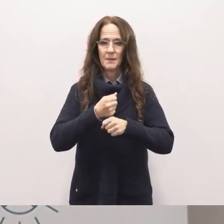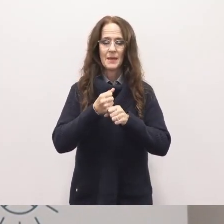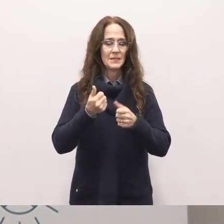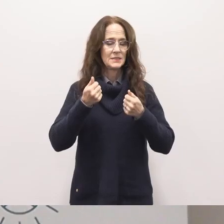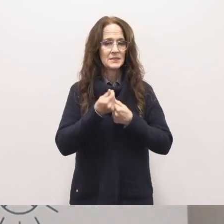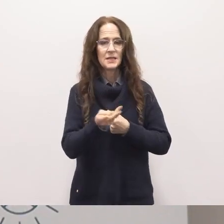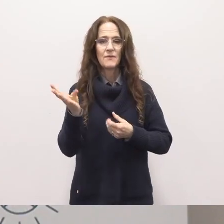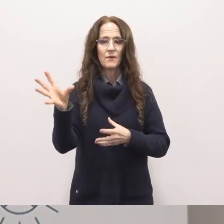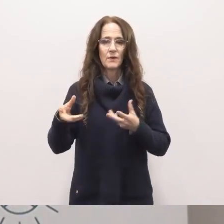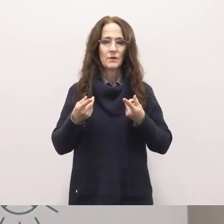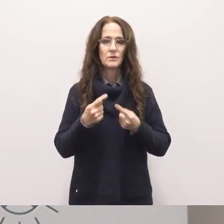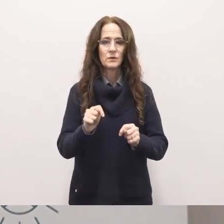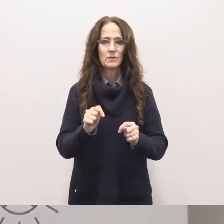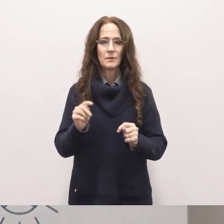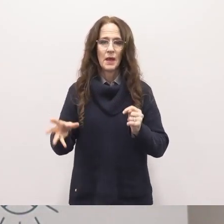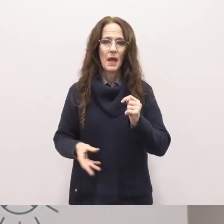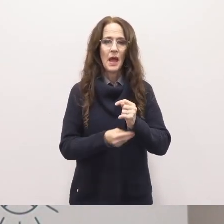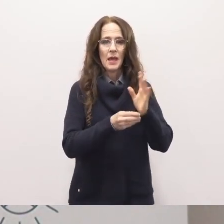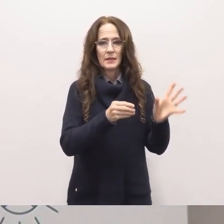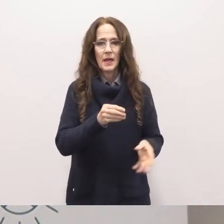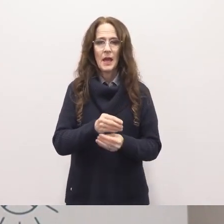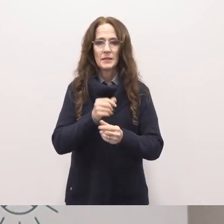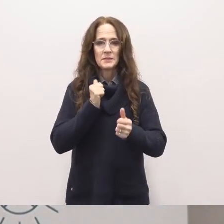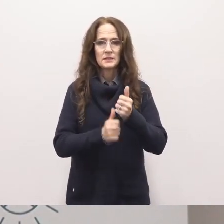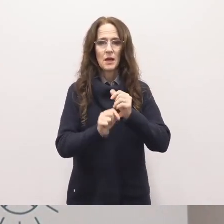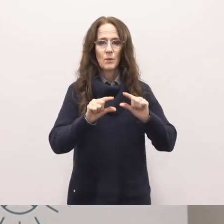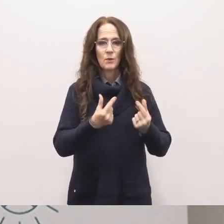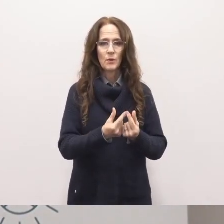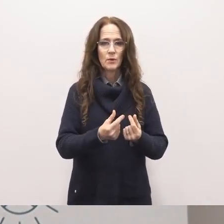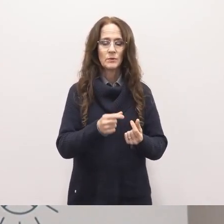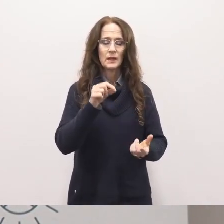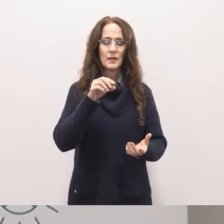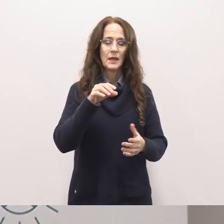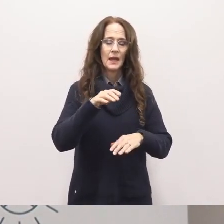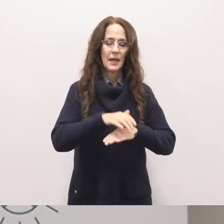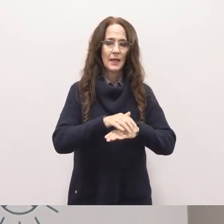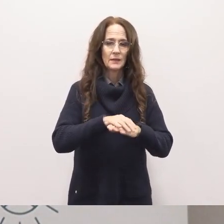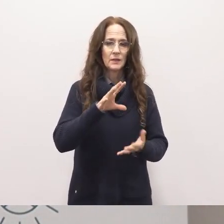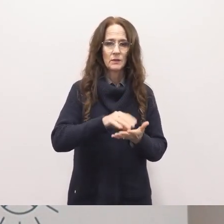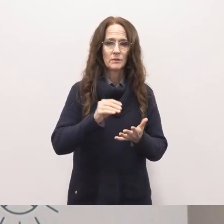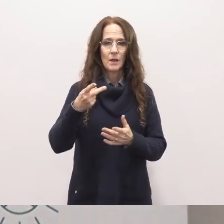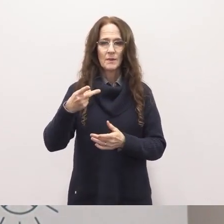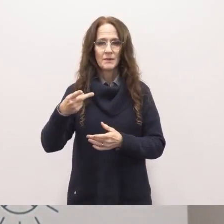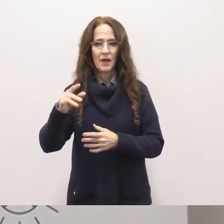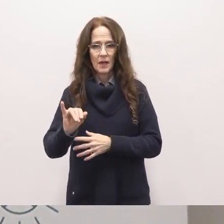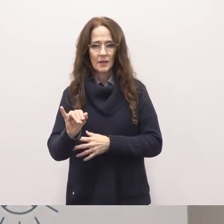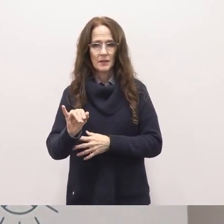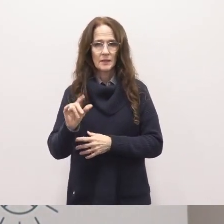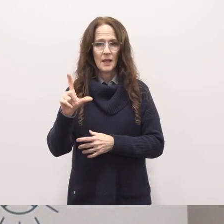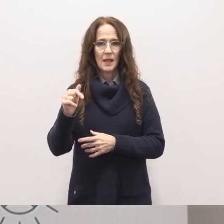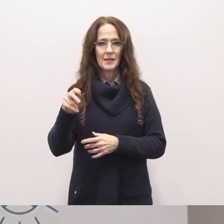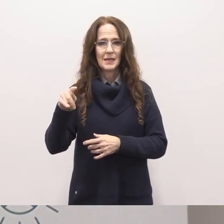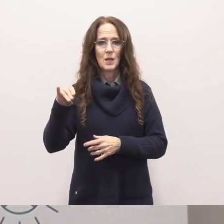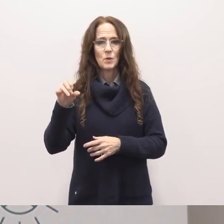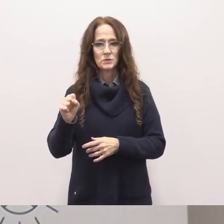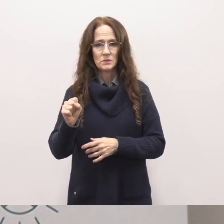to include other subgroups, including English learners, Pacific Islanders, Latinos, foster youth,